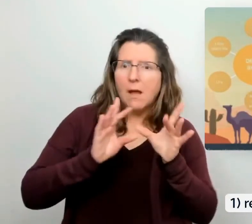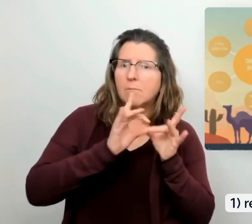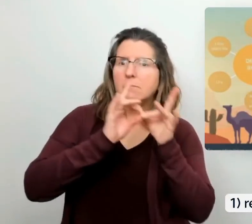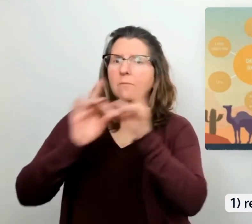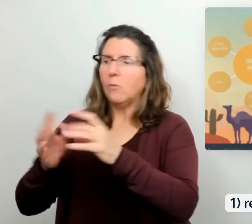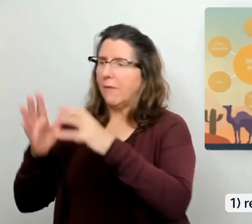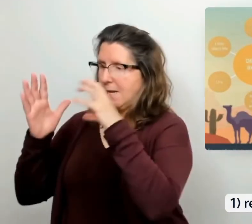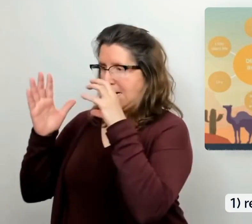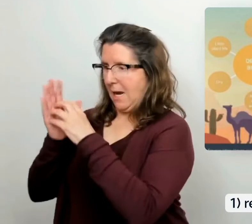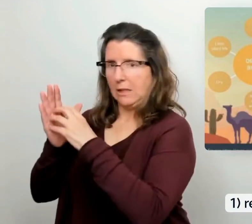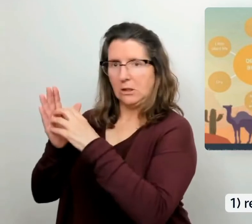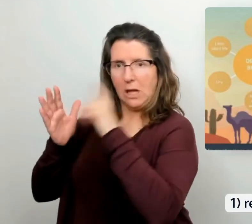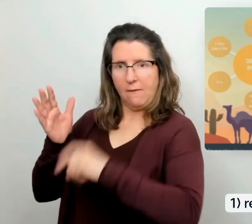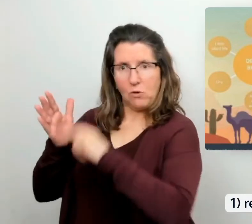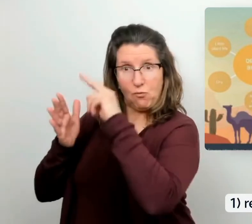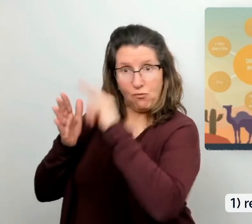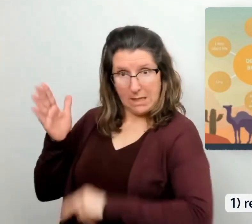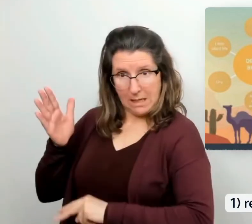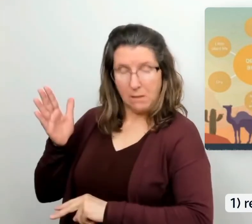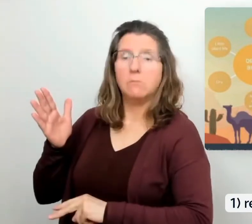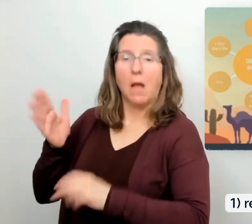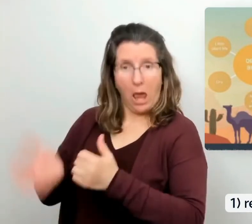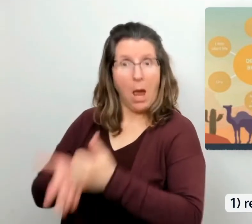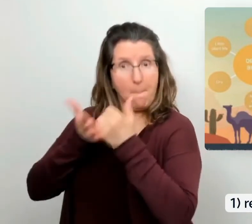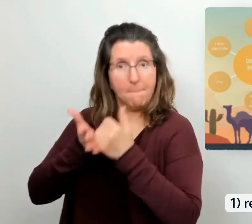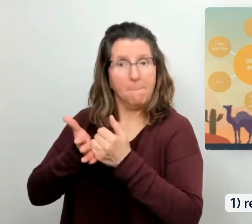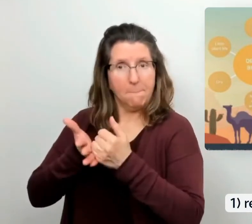and when connected to the text, comprehension is improved.